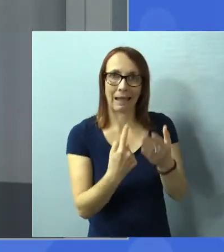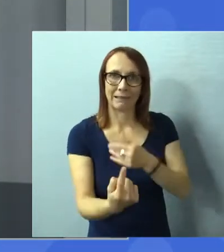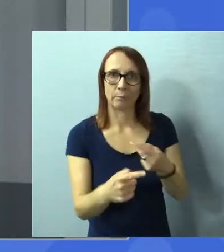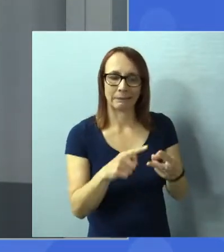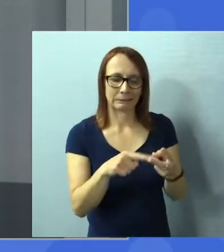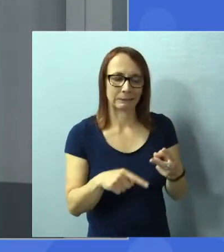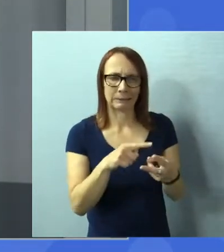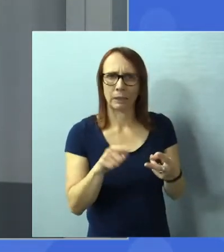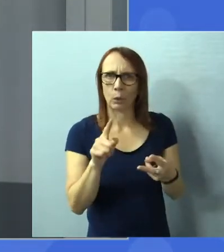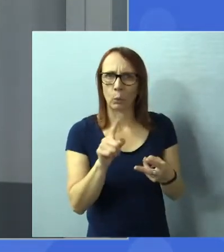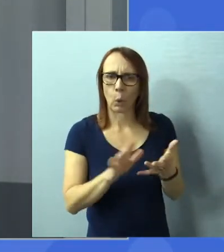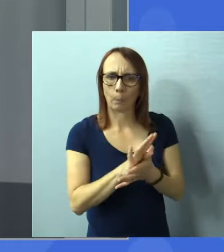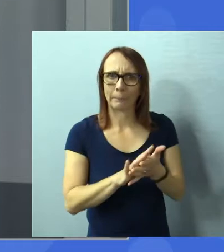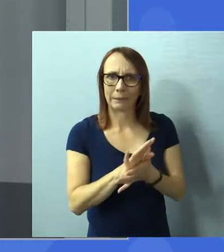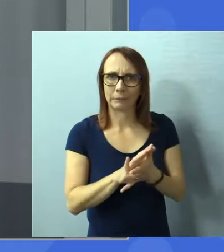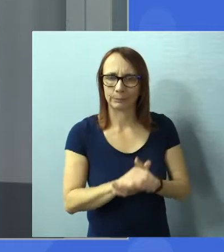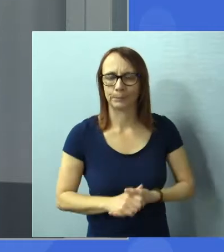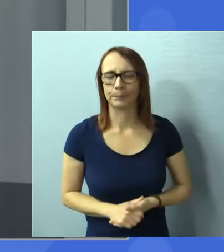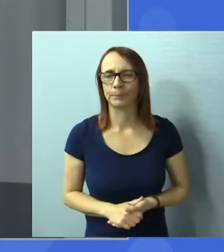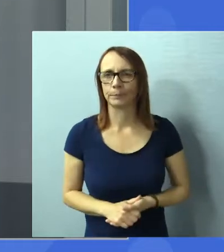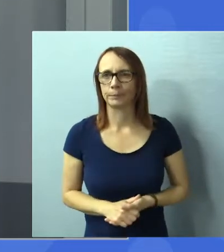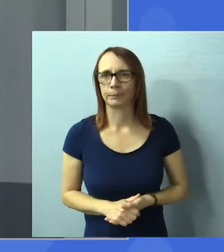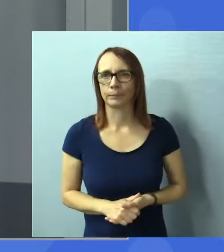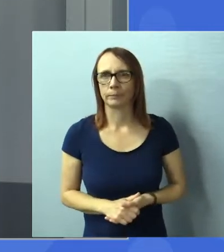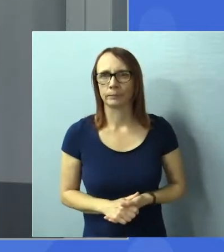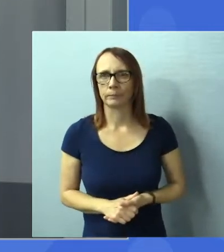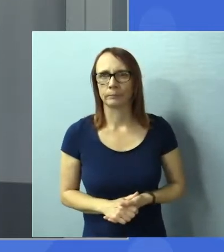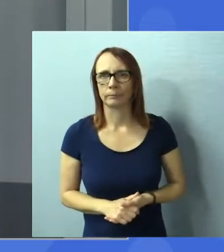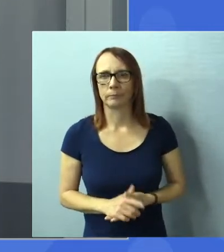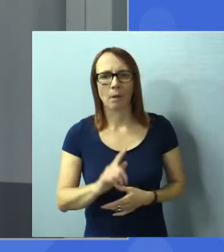to be back on there Jim so the first question that I would maybe palsy is why